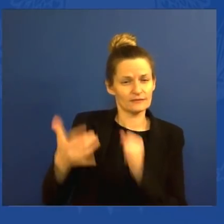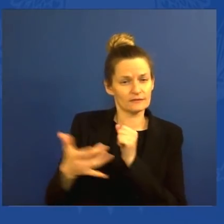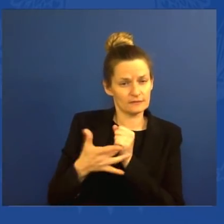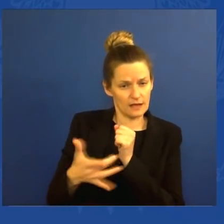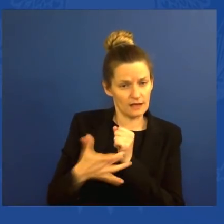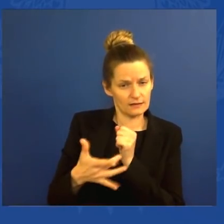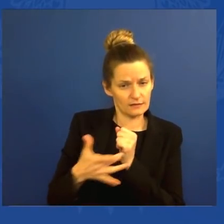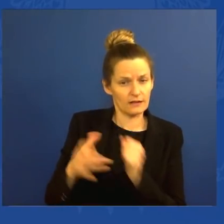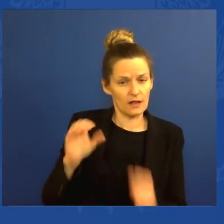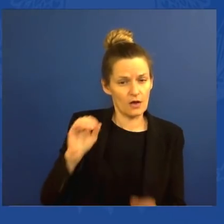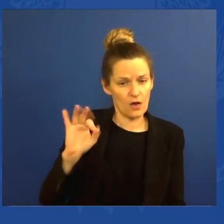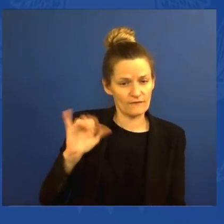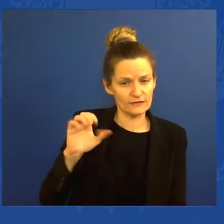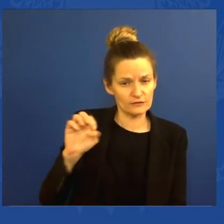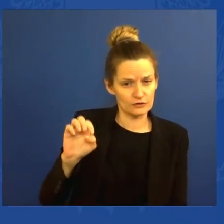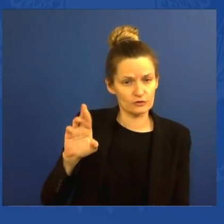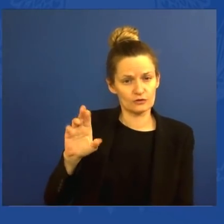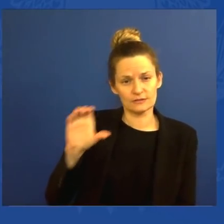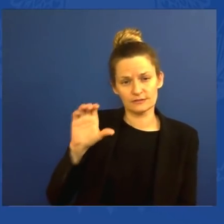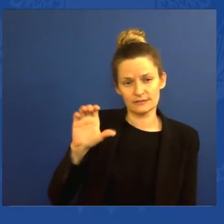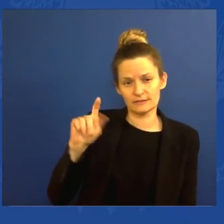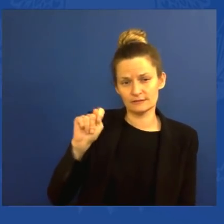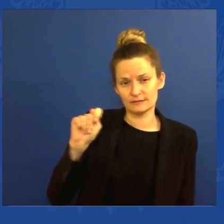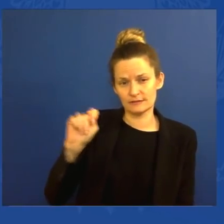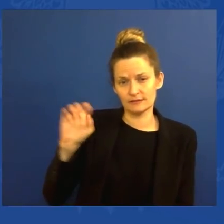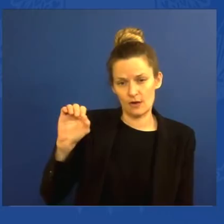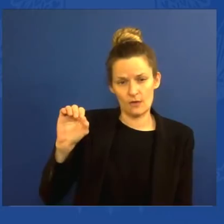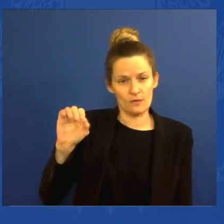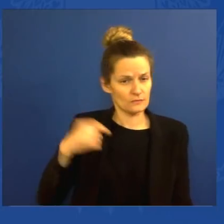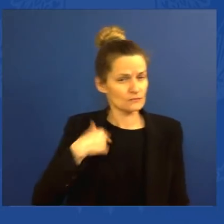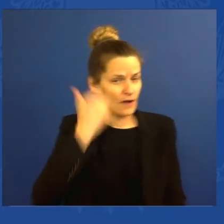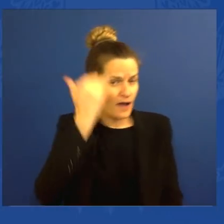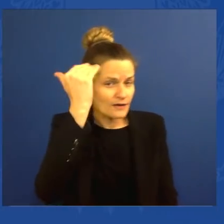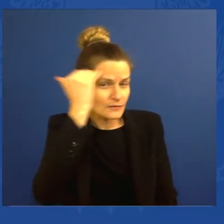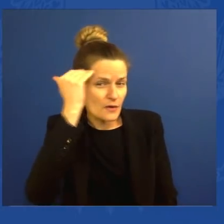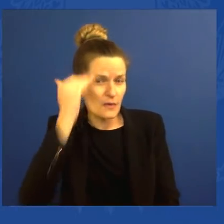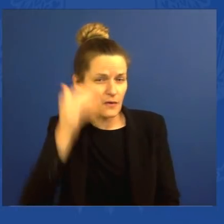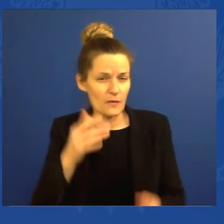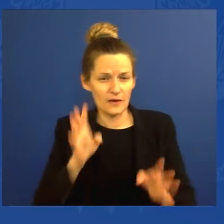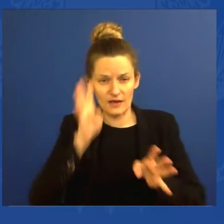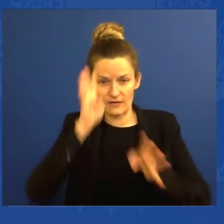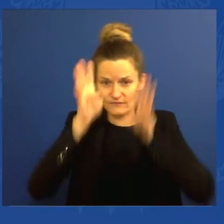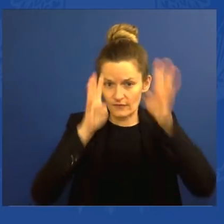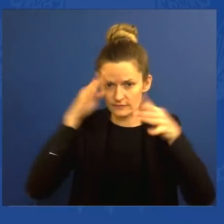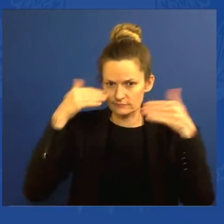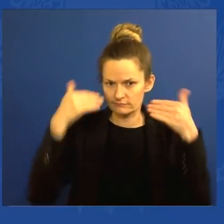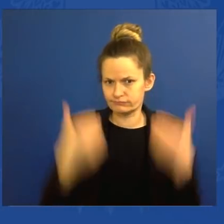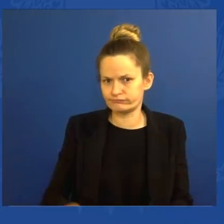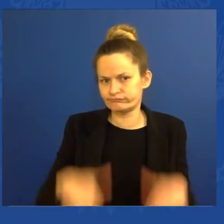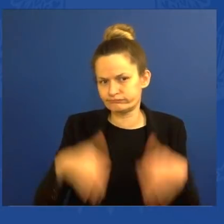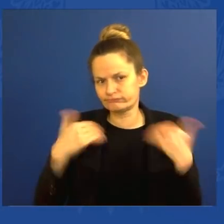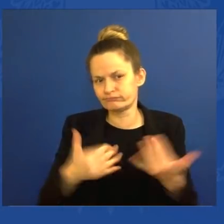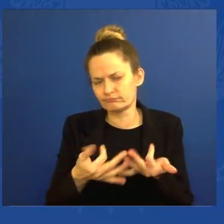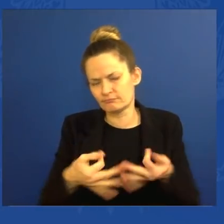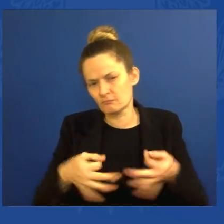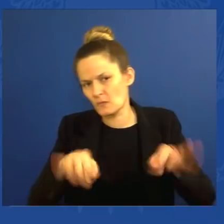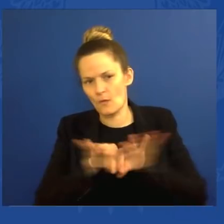and the power of government and private sectors coming together to focus on innovation. Cummins worked closely for a number of years